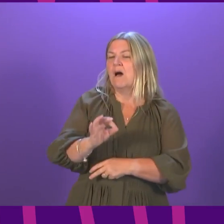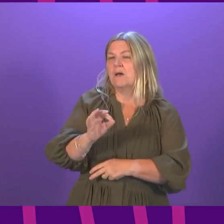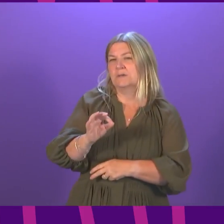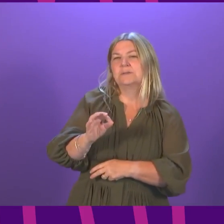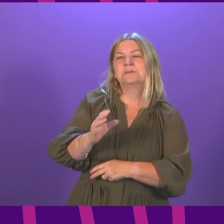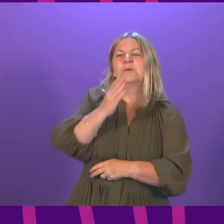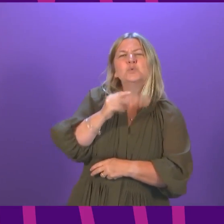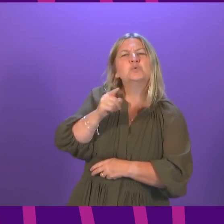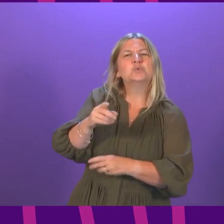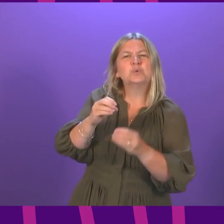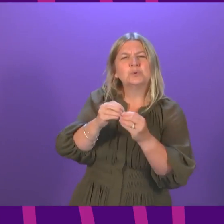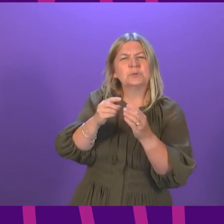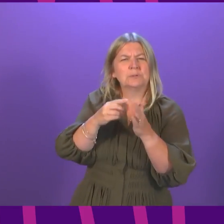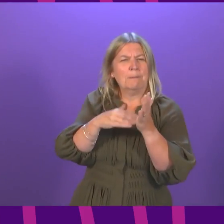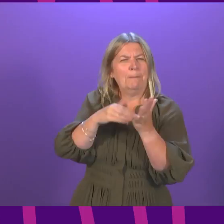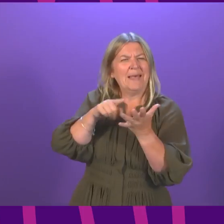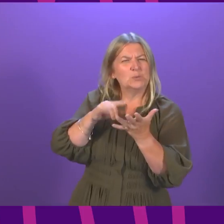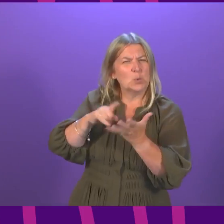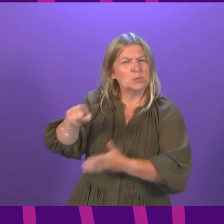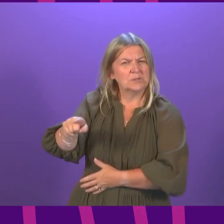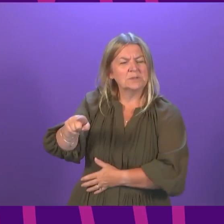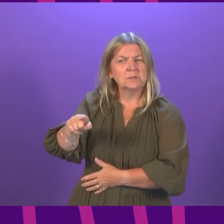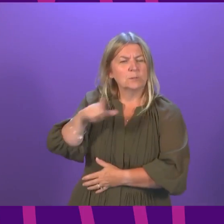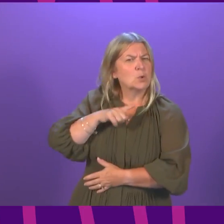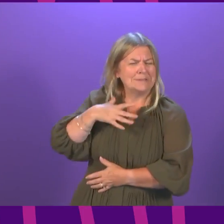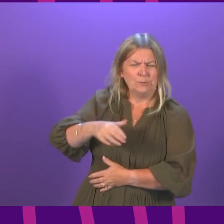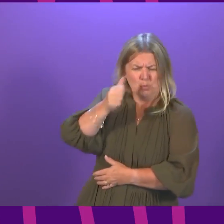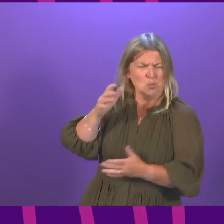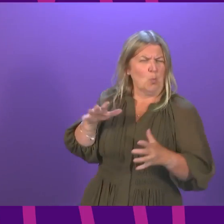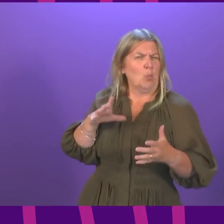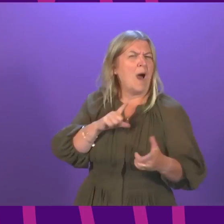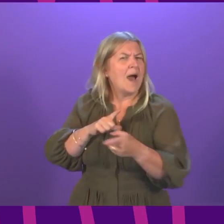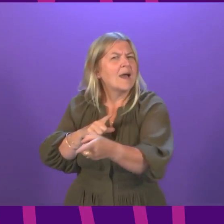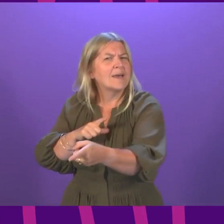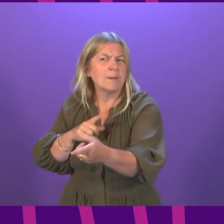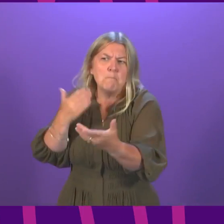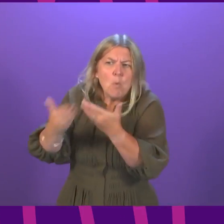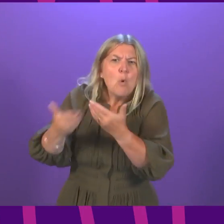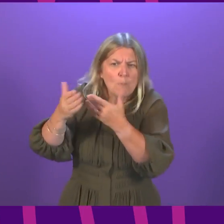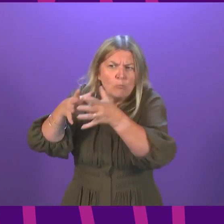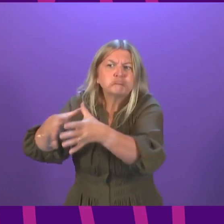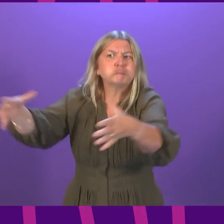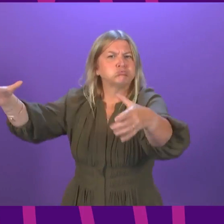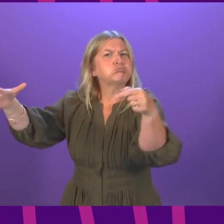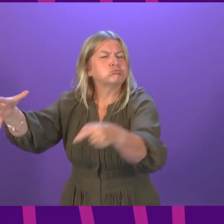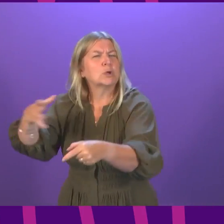because we need to know or have better information about what is driving that. Is it that people